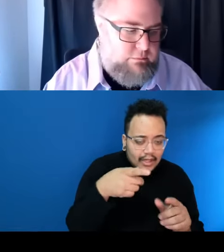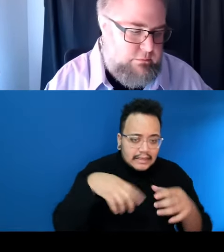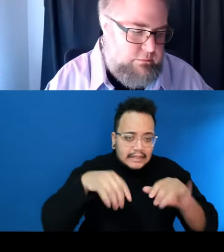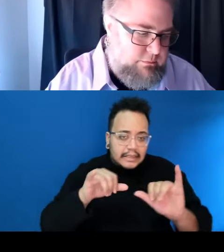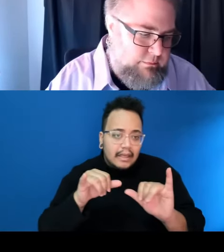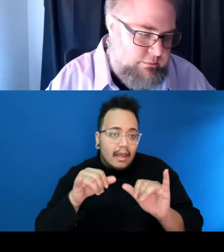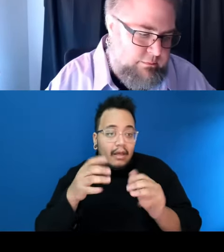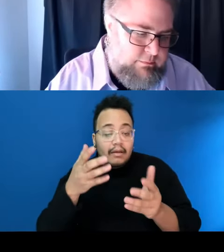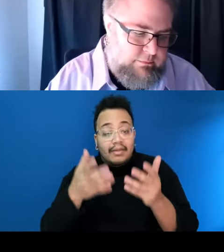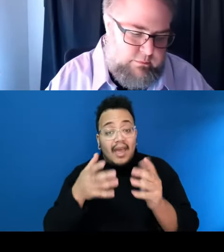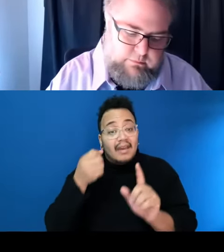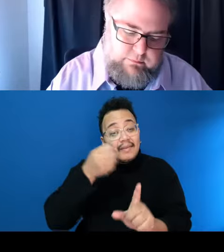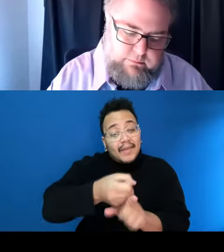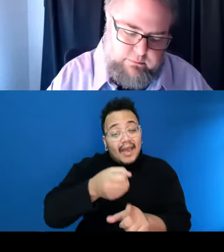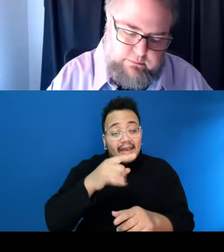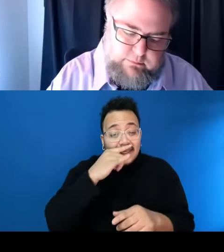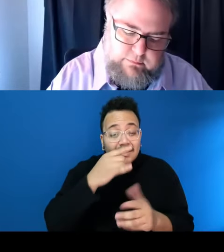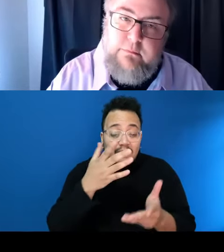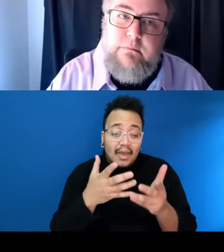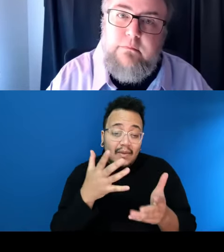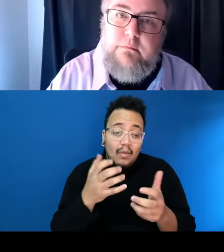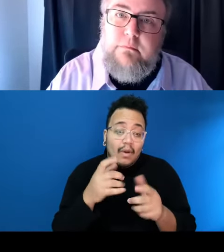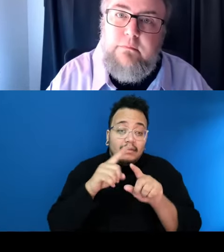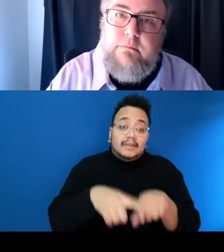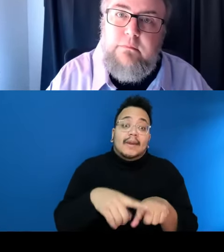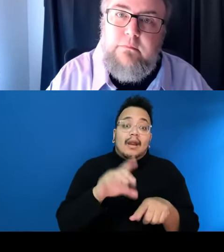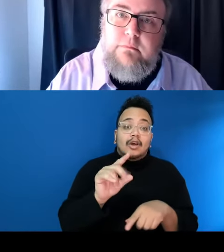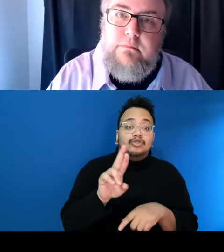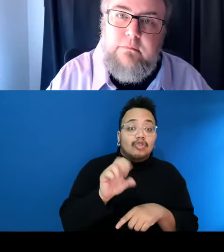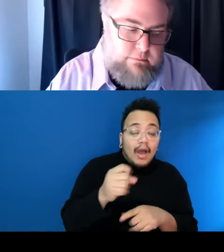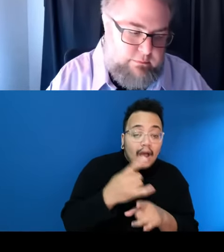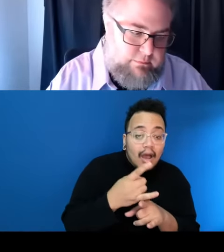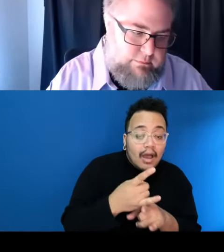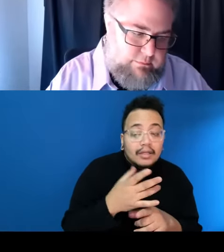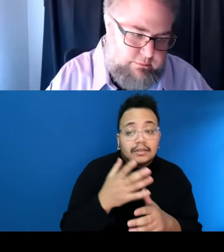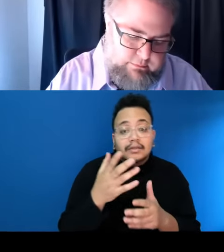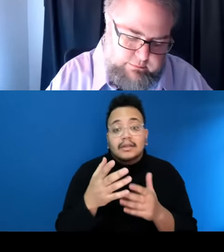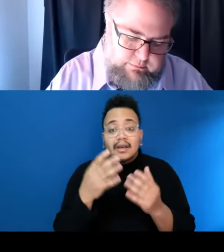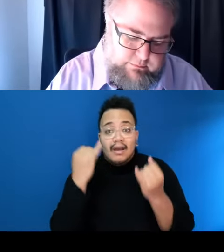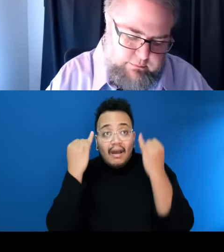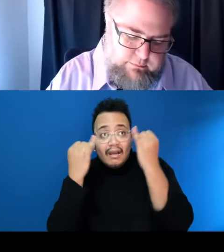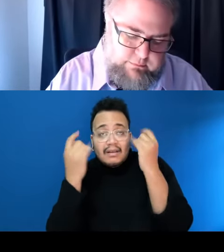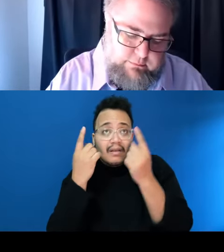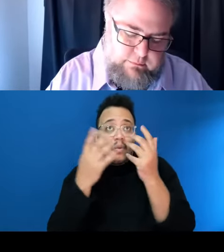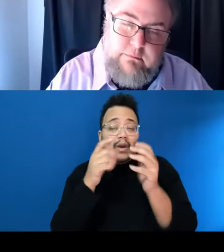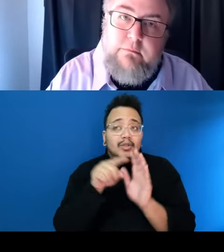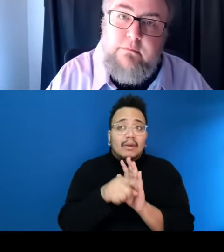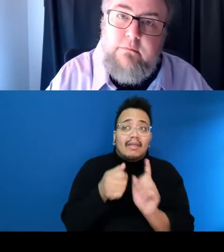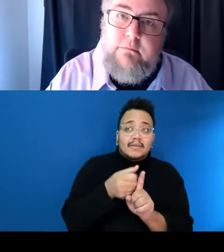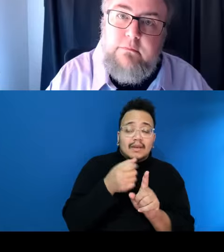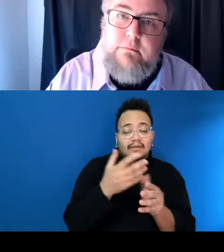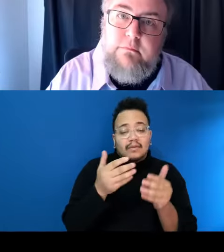they result in depression and anxiety and a lot of the times they result in suicide. And we have lost way too many of our survivors, along the way because of it.